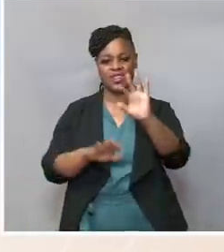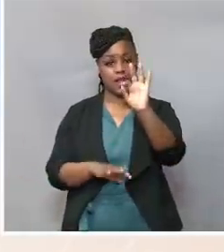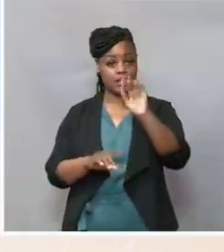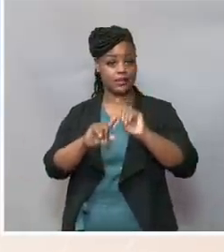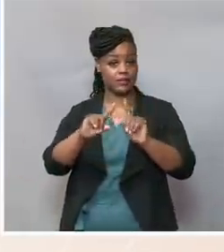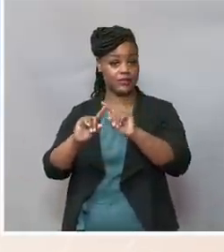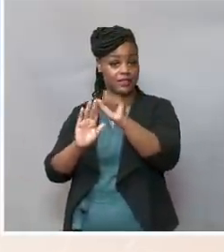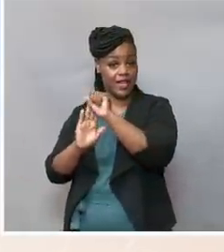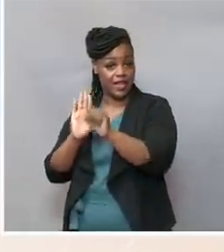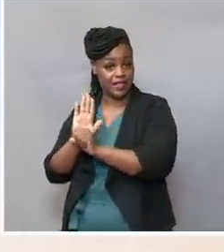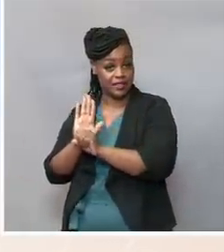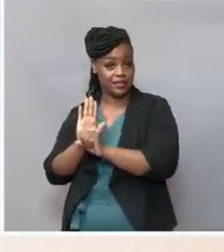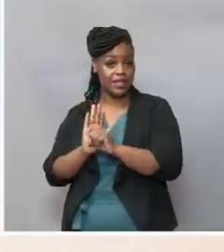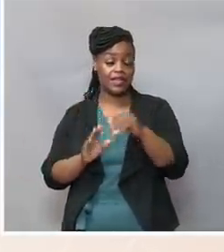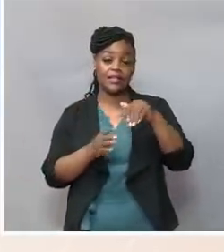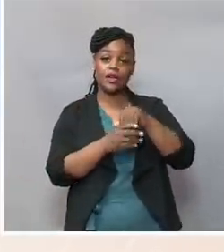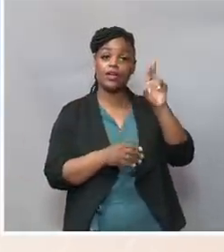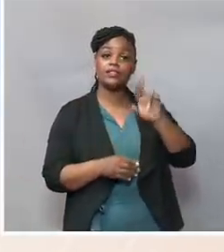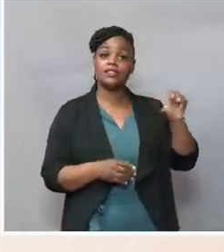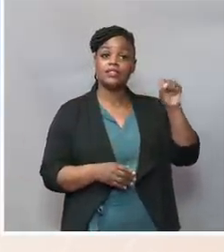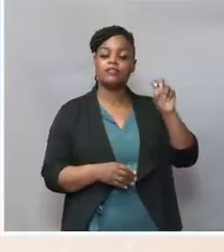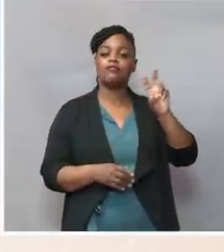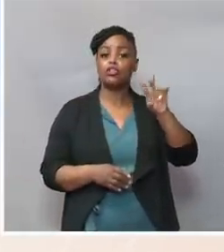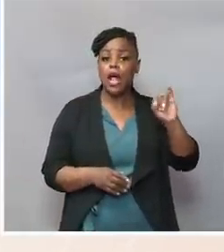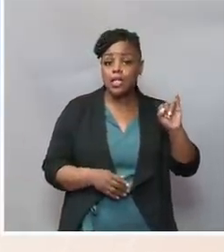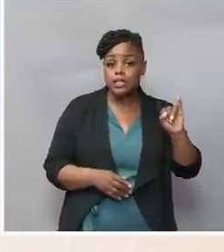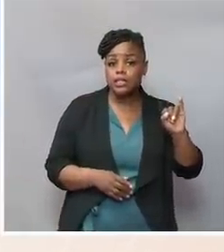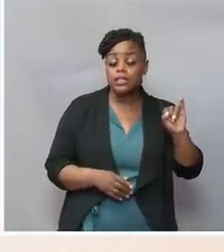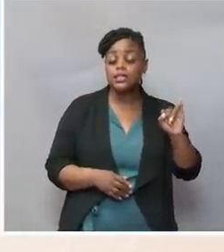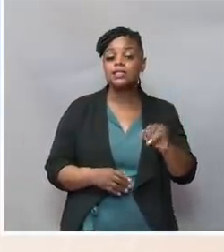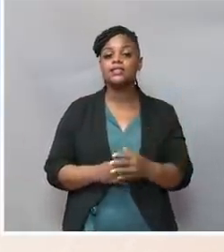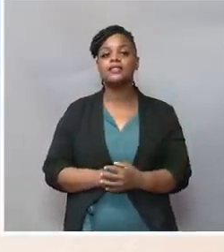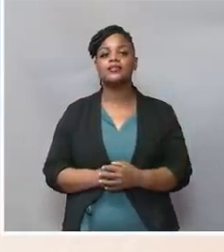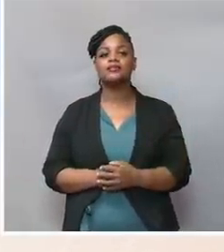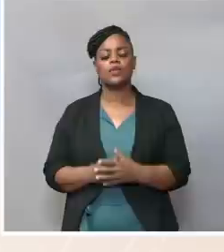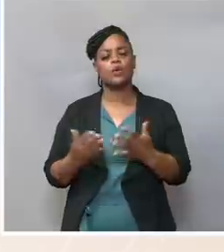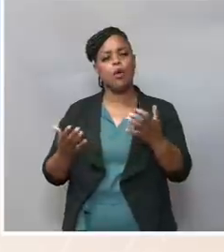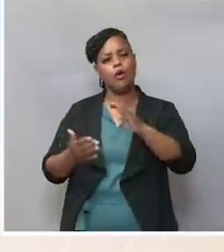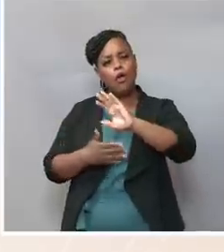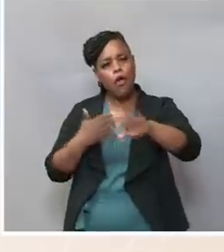The Network to Freedom advances the idea that all human beings embrace the right